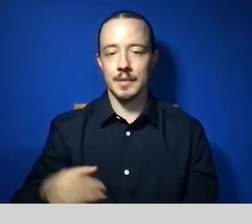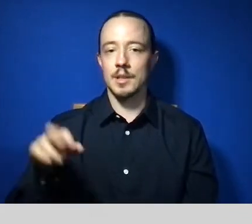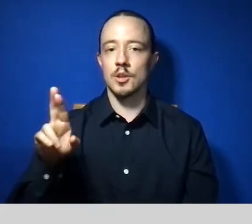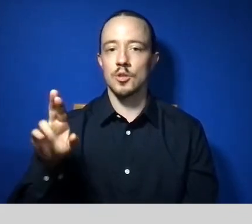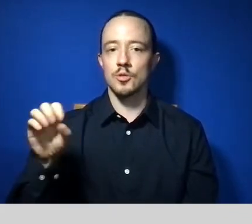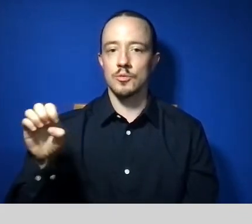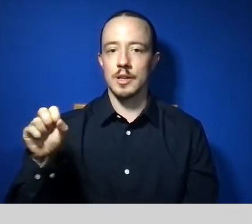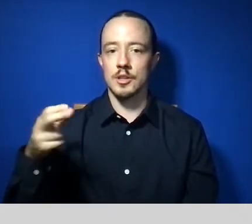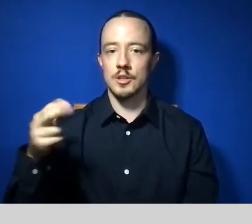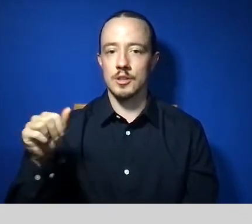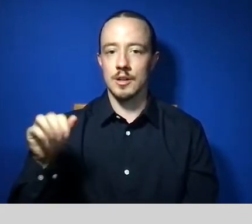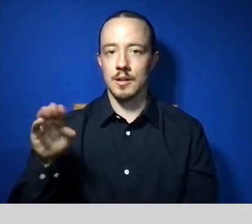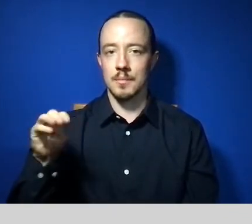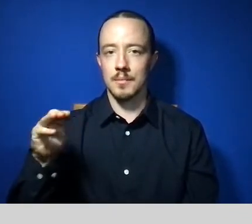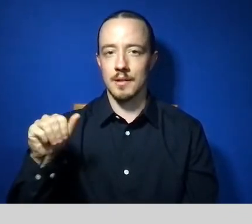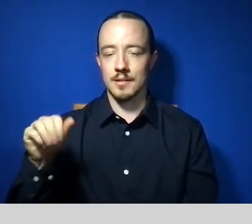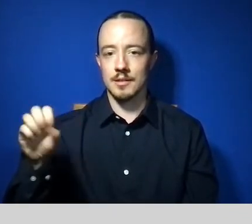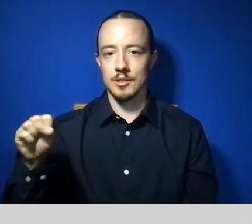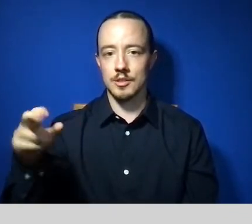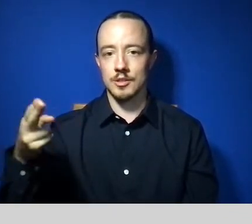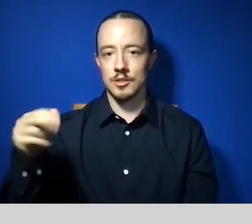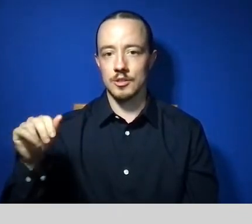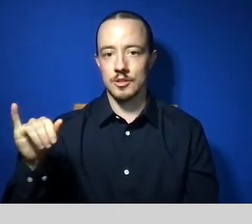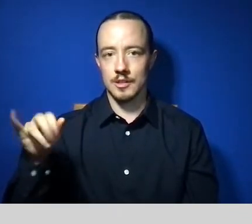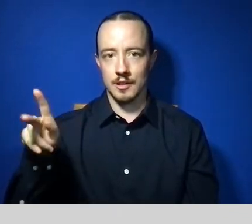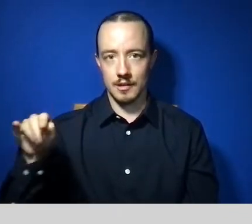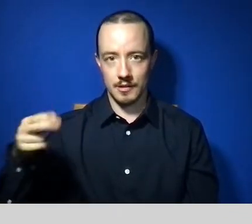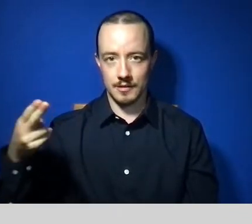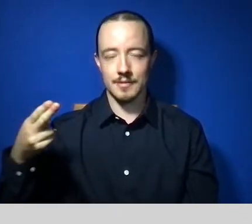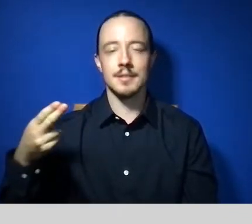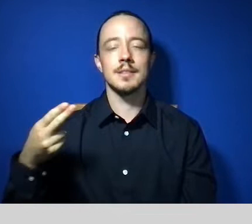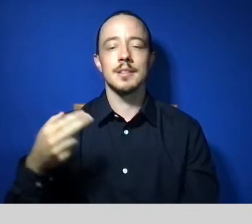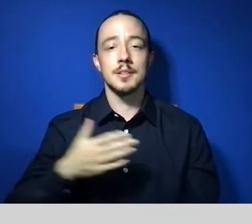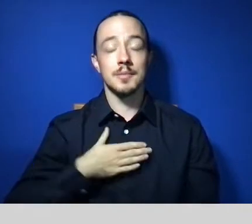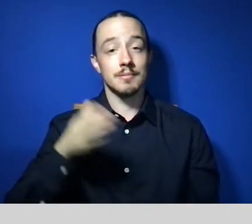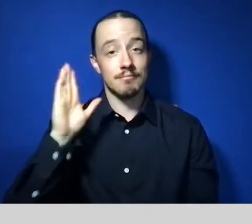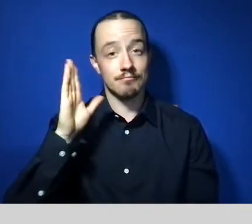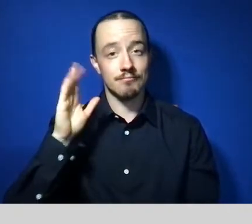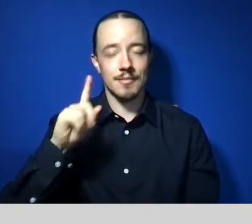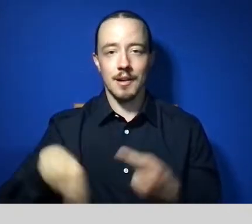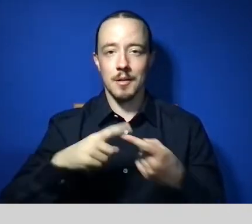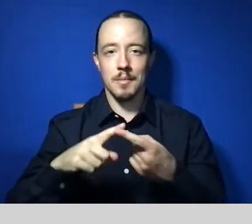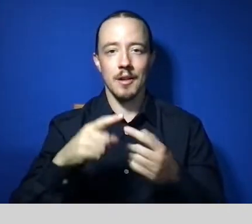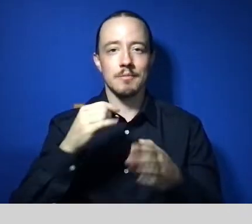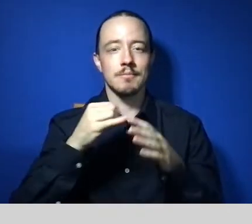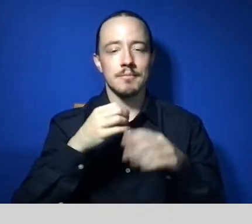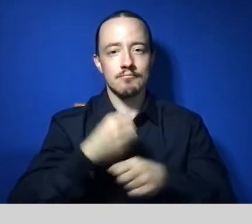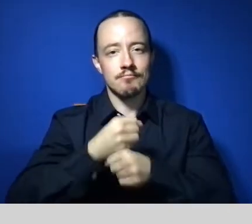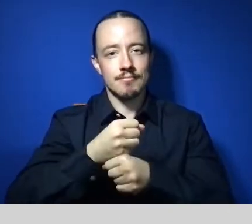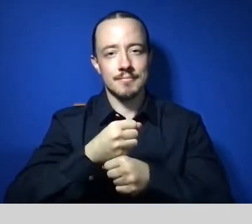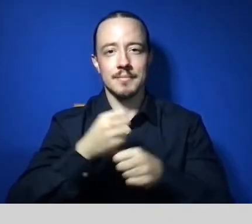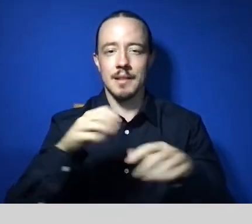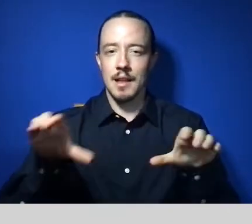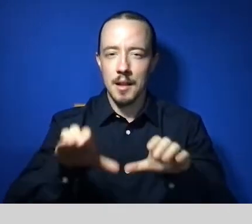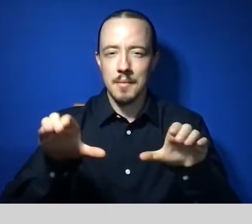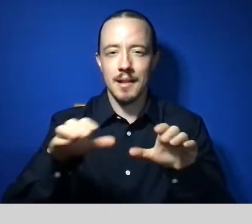Hello, my name is Reshama Shaikh and my presentation is Animating Visualizations in Python with Plotly.